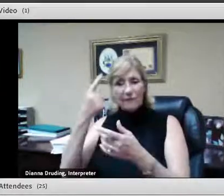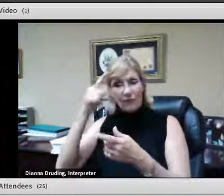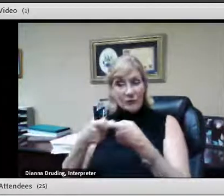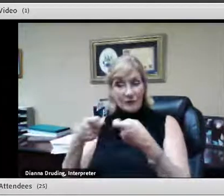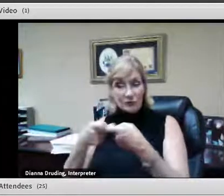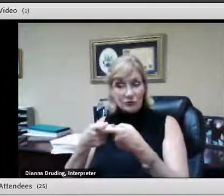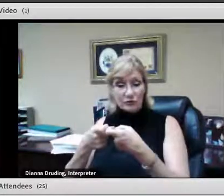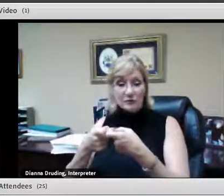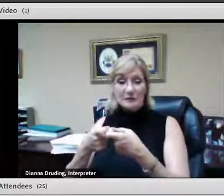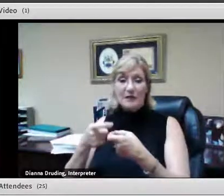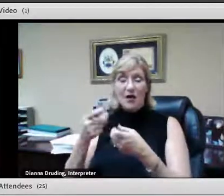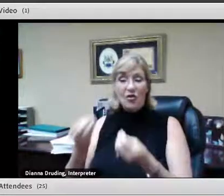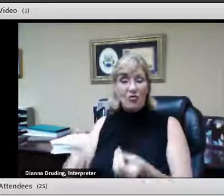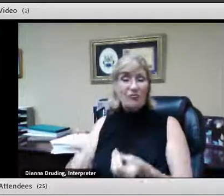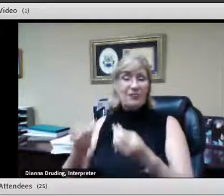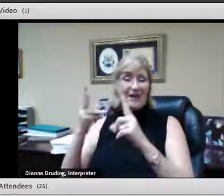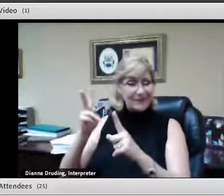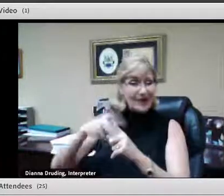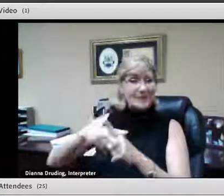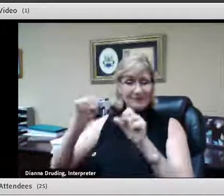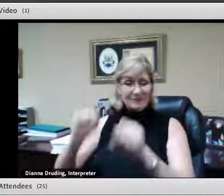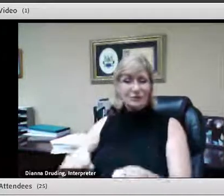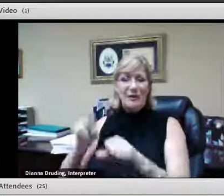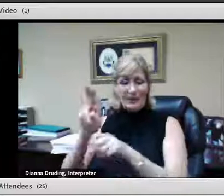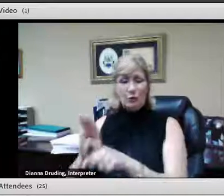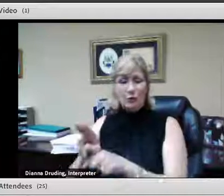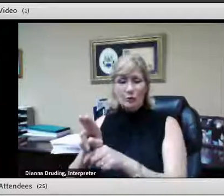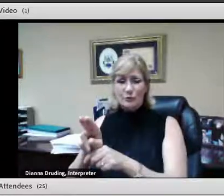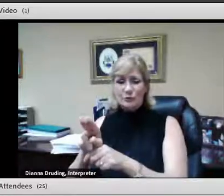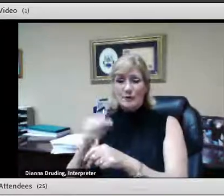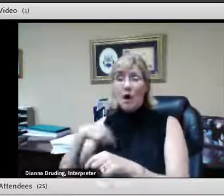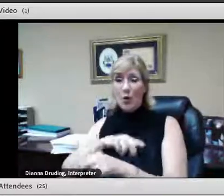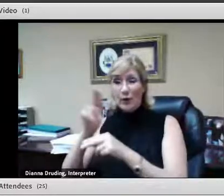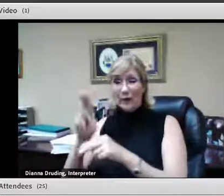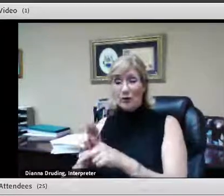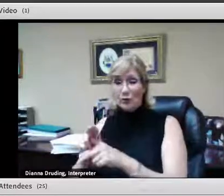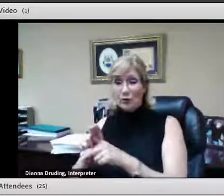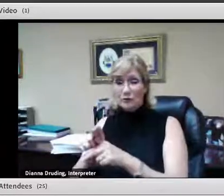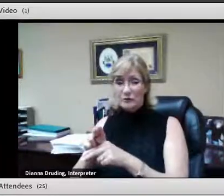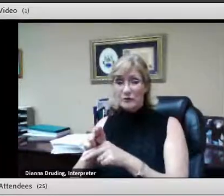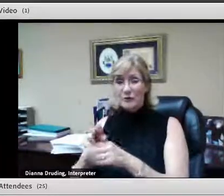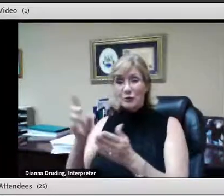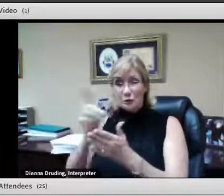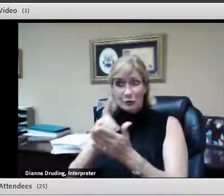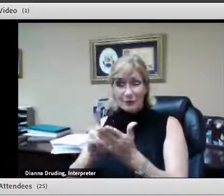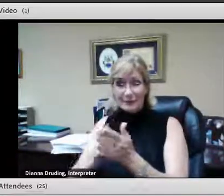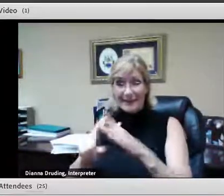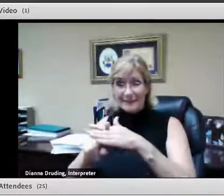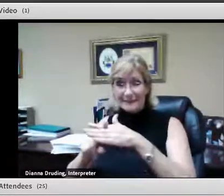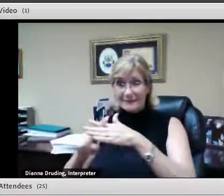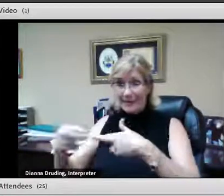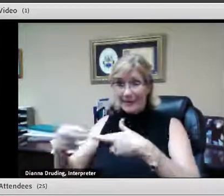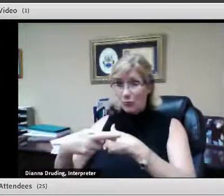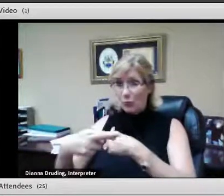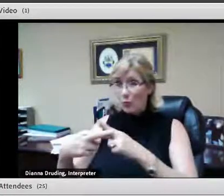There's a ton of applications you can use. We used it to design an escape room with clues and puzzles to solve.